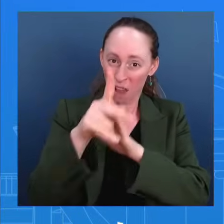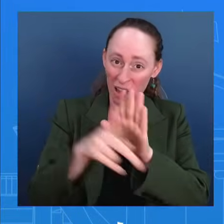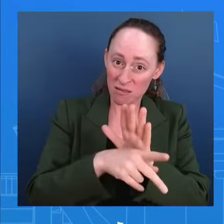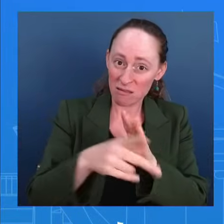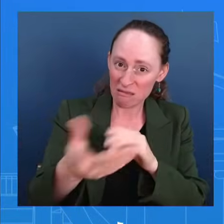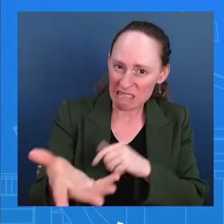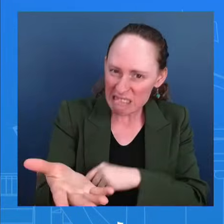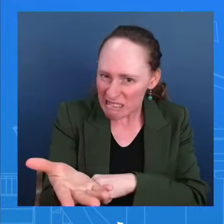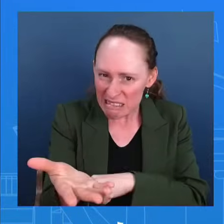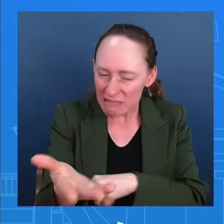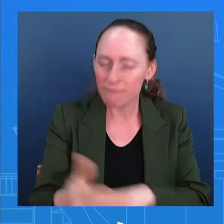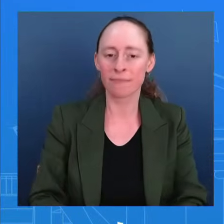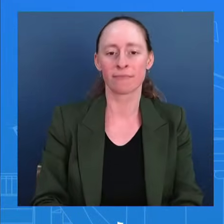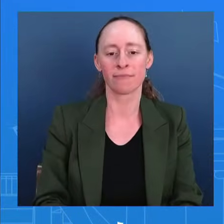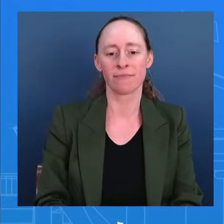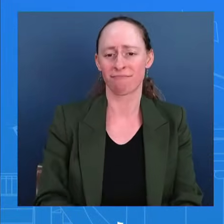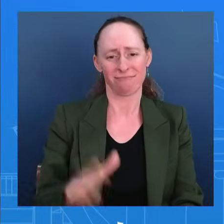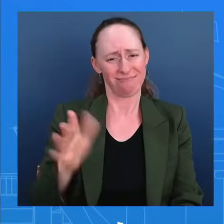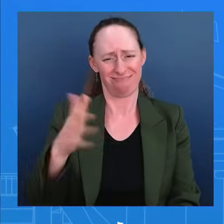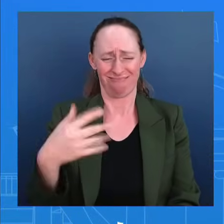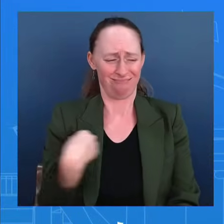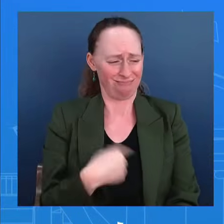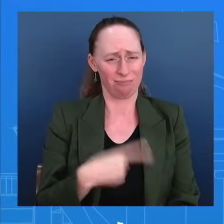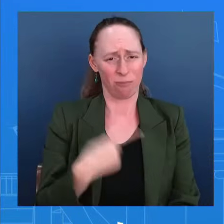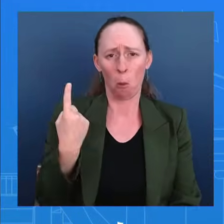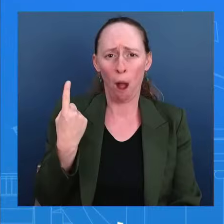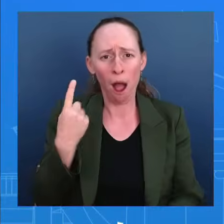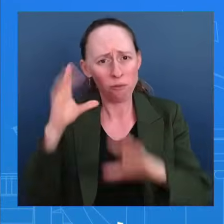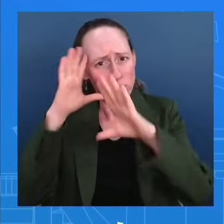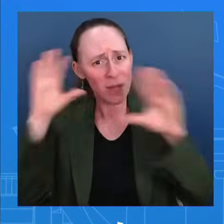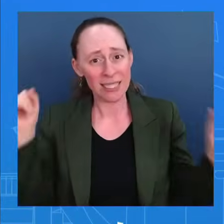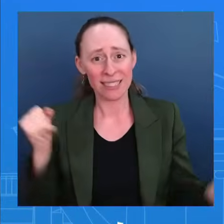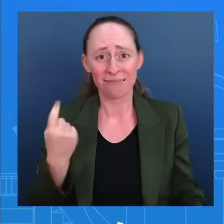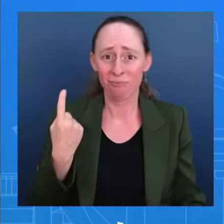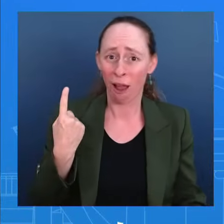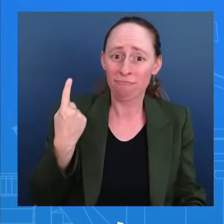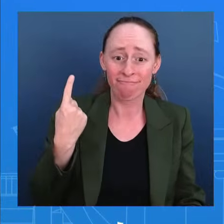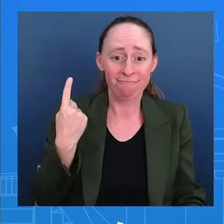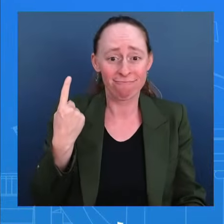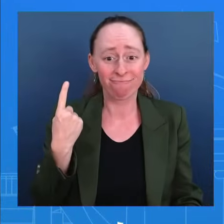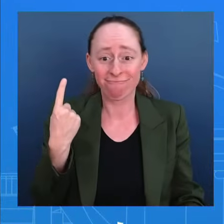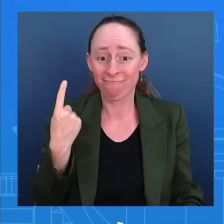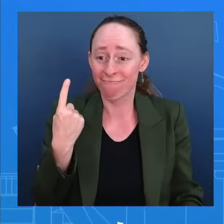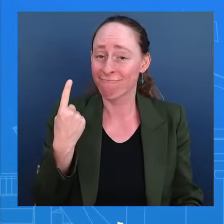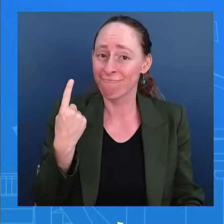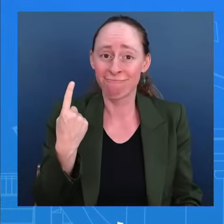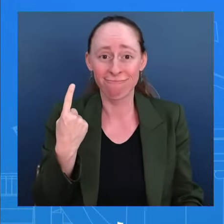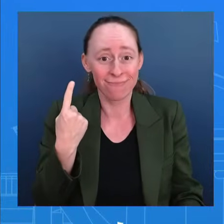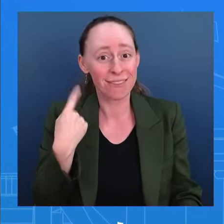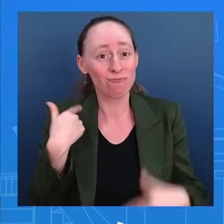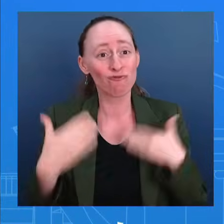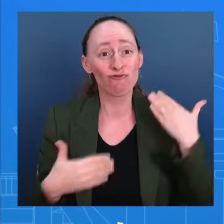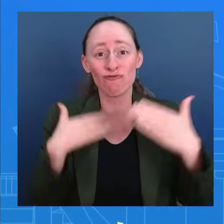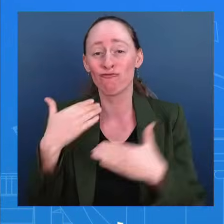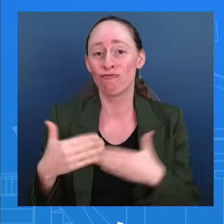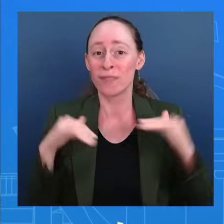in this country. And so, that is what exists. The president -- the current president -- the President Biden had a conversation